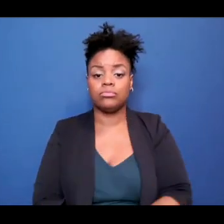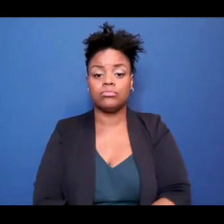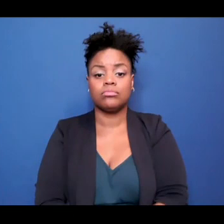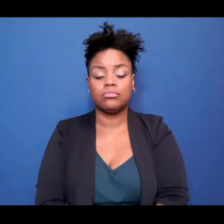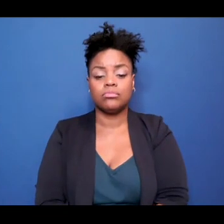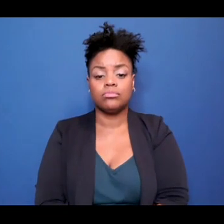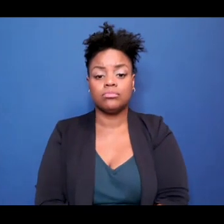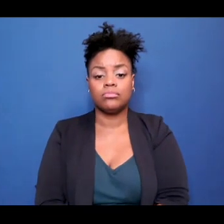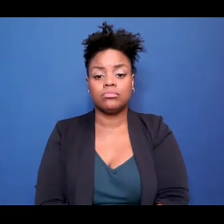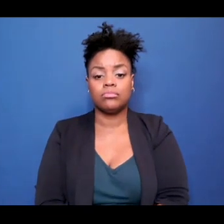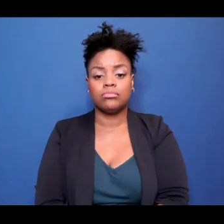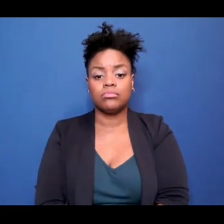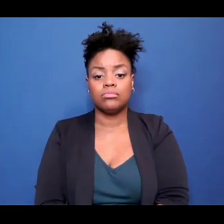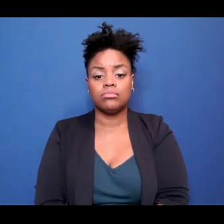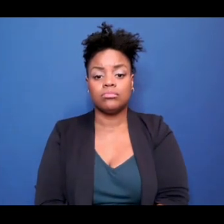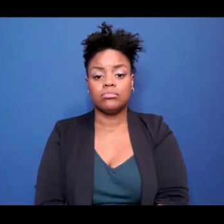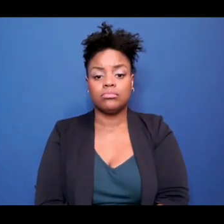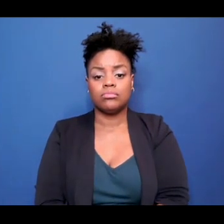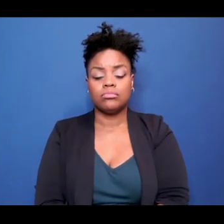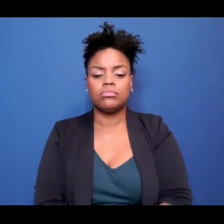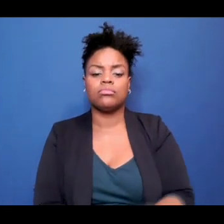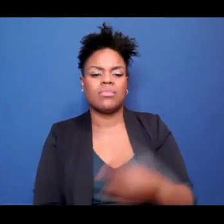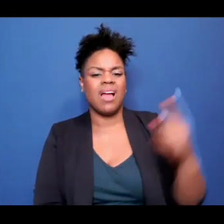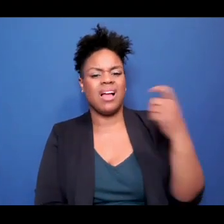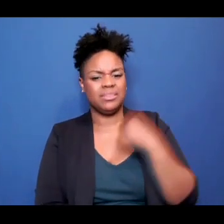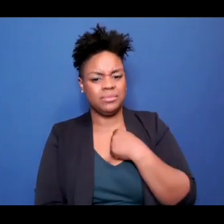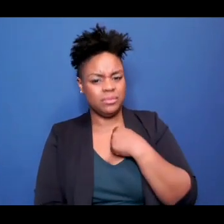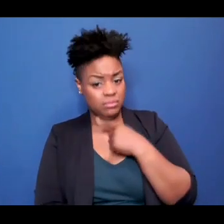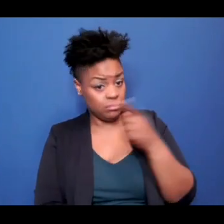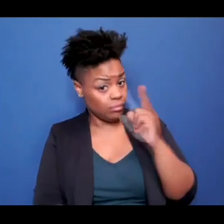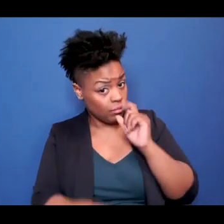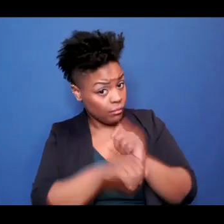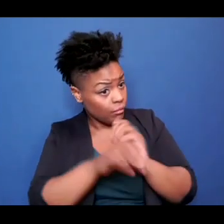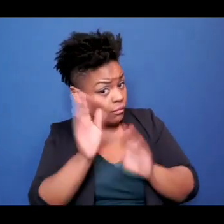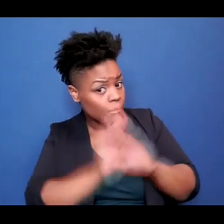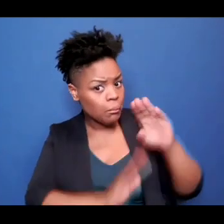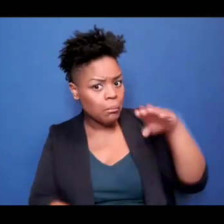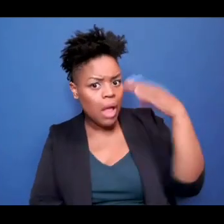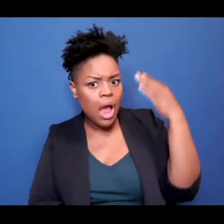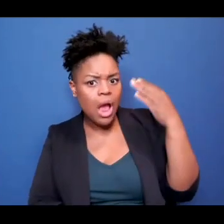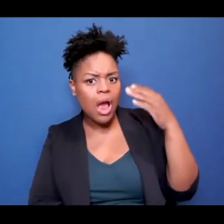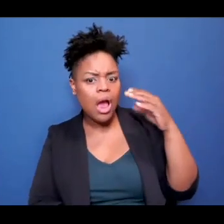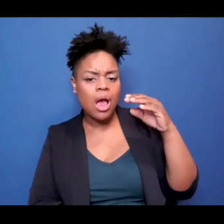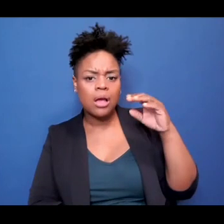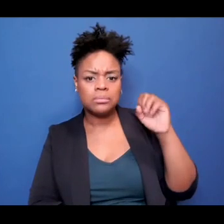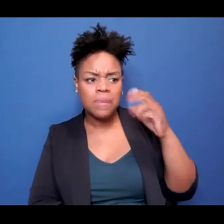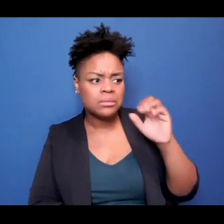VETT ASKED WHY BLACK PEOPLE WEREN'T MORE OPTIMISTIC GIVEN THE SUBSTANTIAL PROGRESS THAT HAD BEEN MADE SO THAT WE HAVE